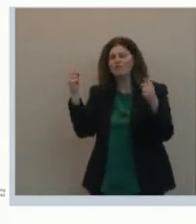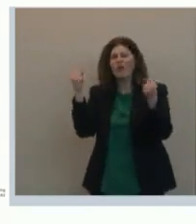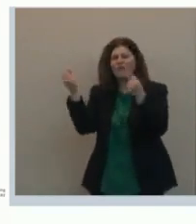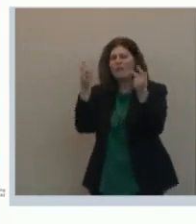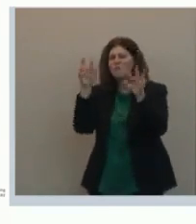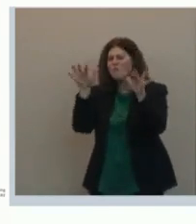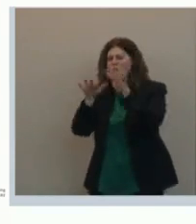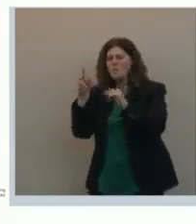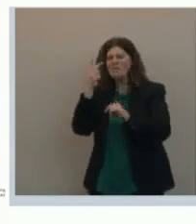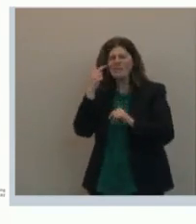BUT IF YOU VENTILATORS.